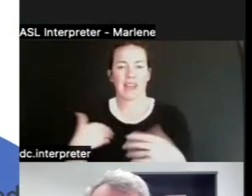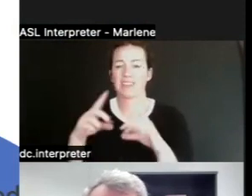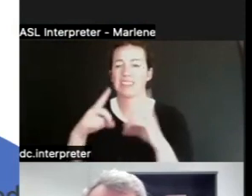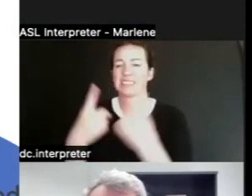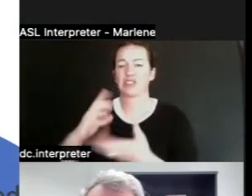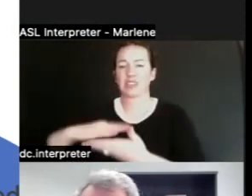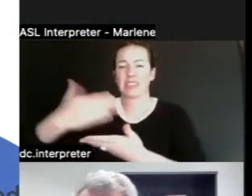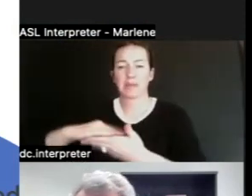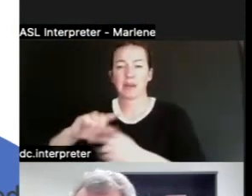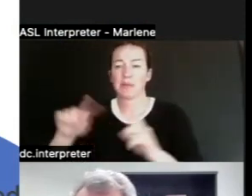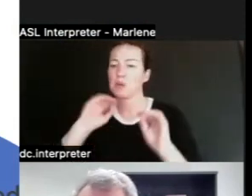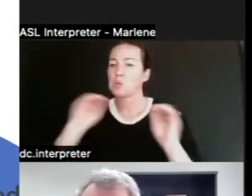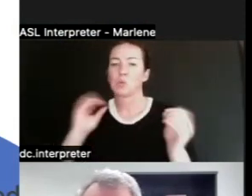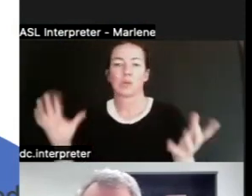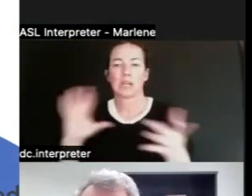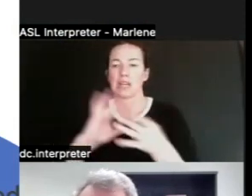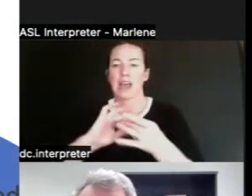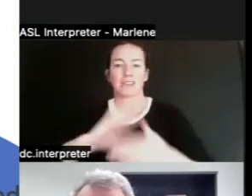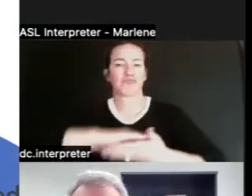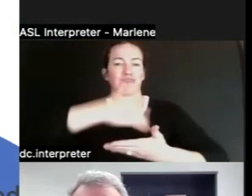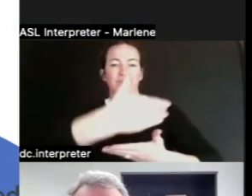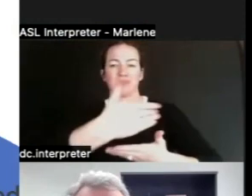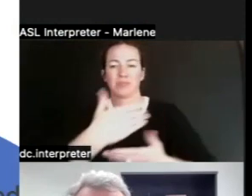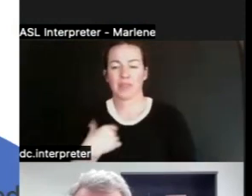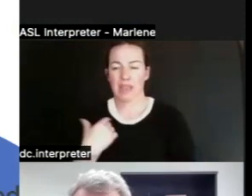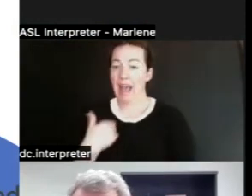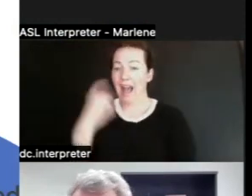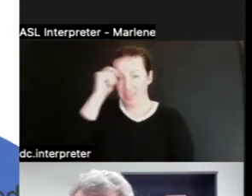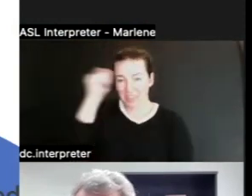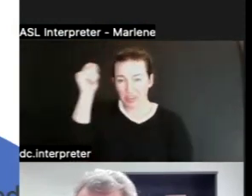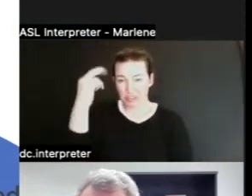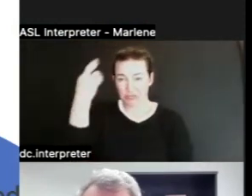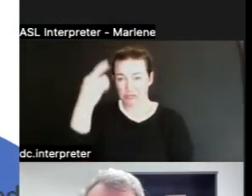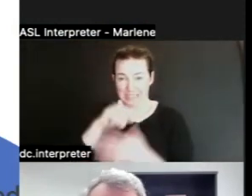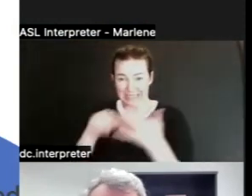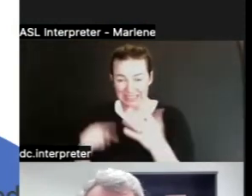connected. I've got some theories about why. But I've actually education superhighway bridge